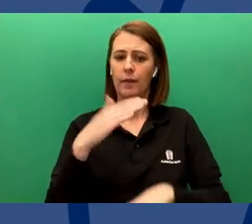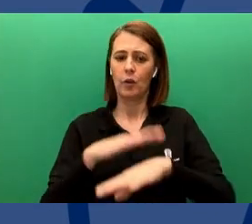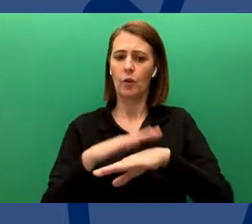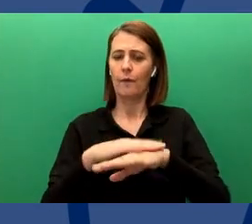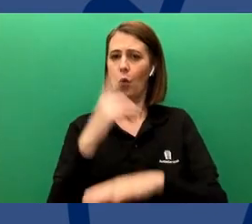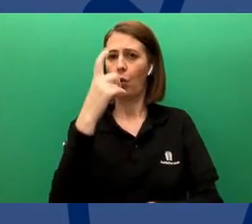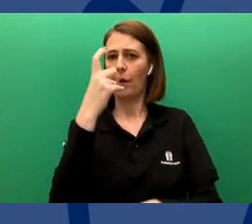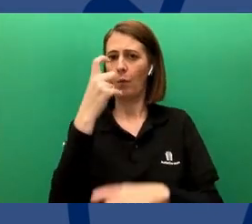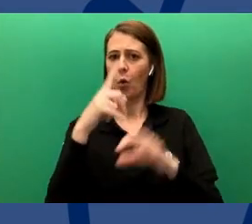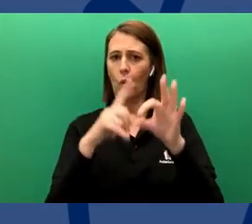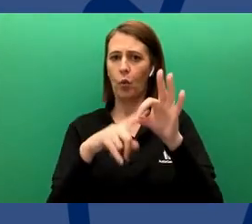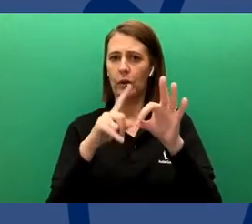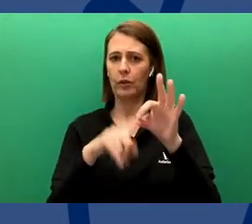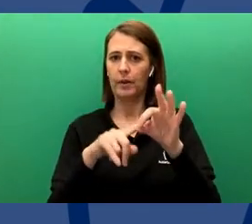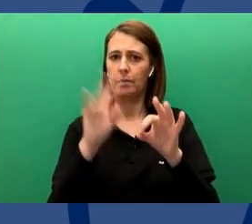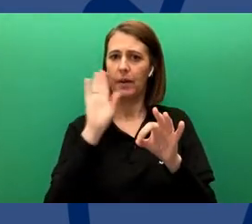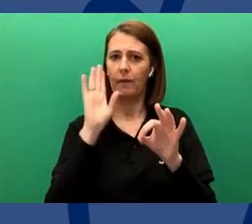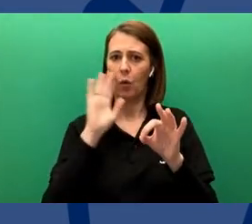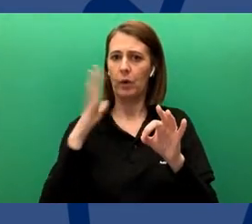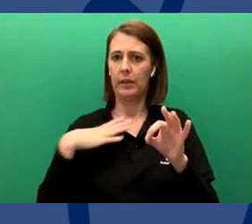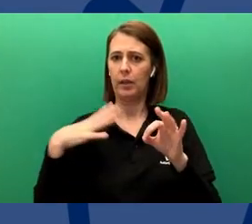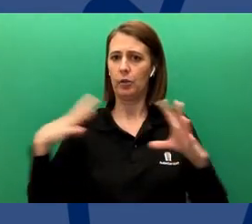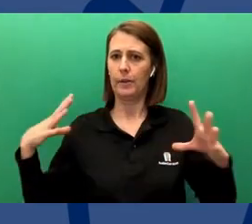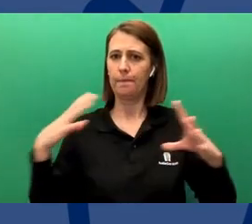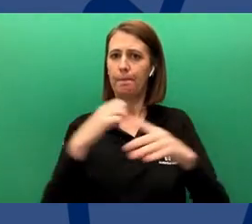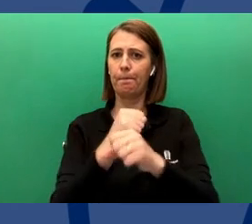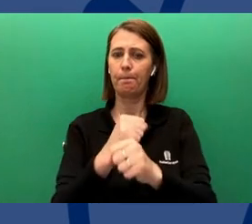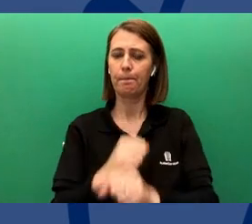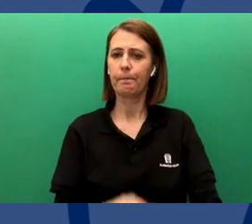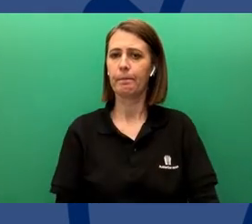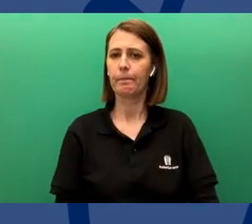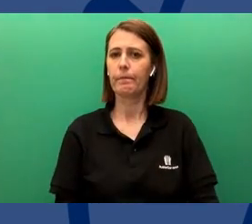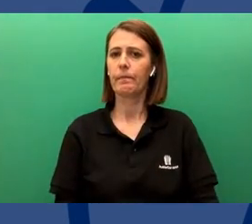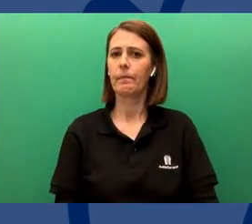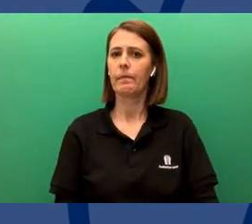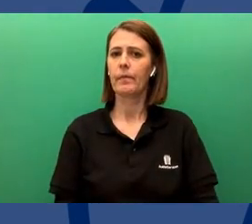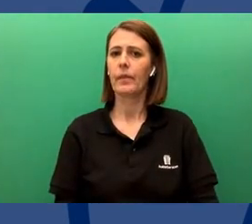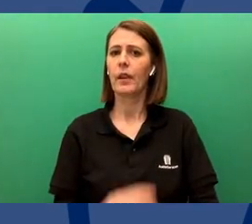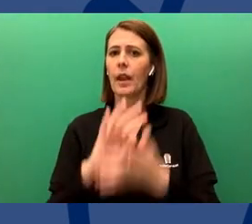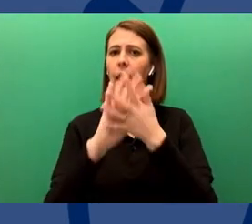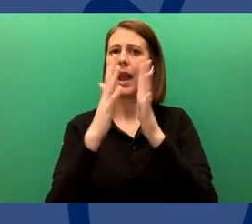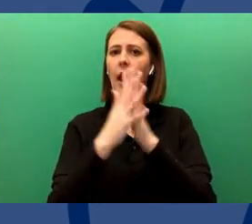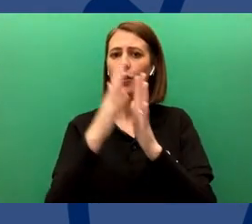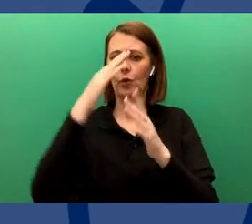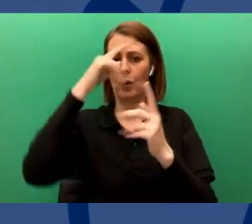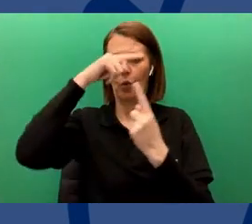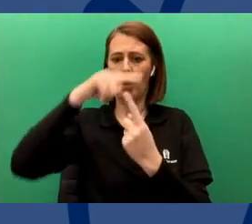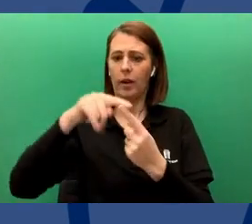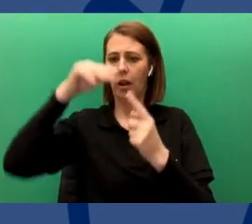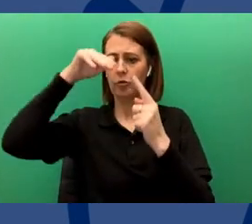need to start wrapping up. How do we calculate the drop in revenue when a business is seasonal,